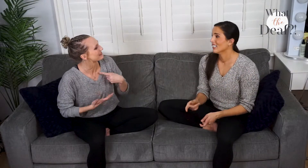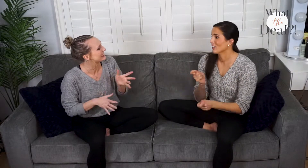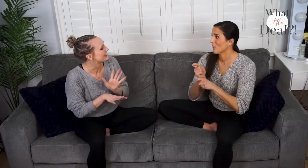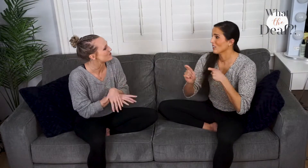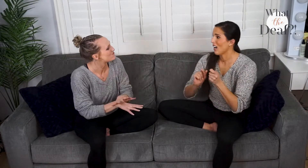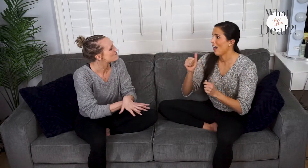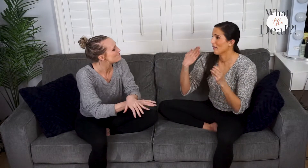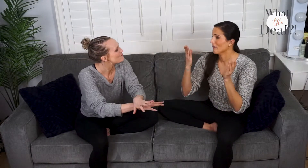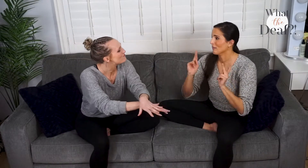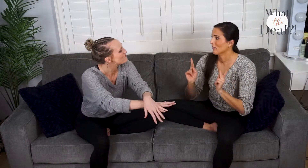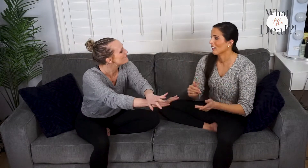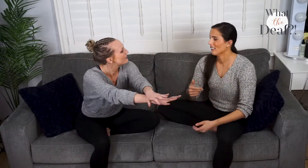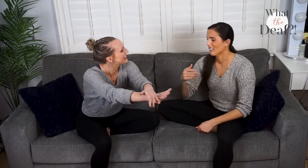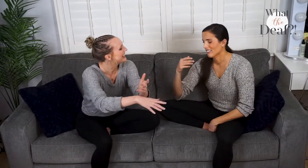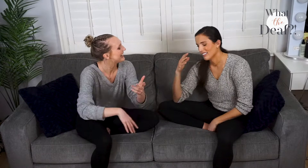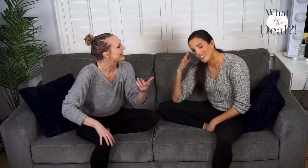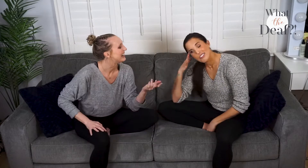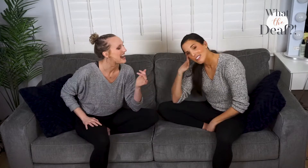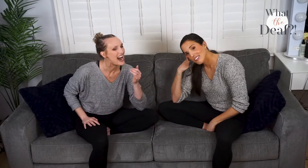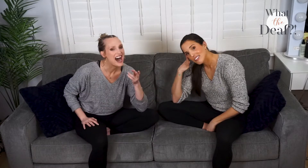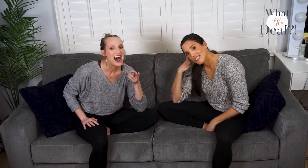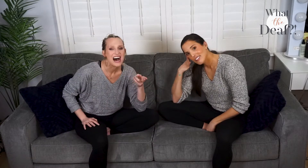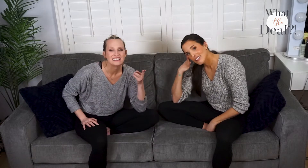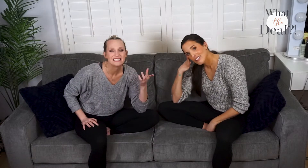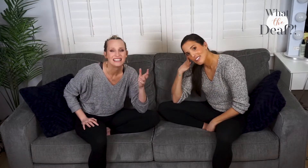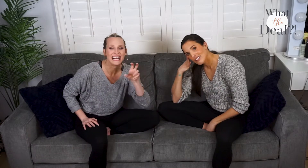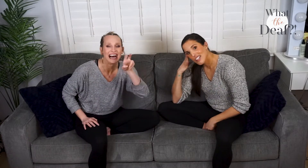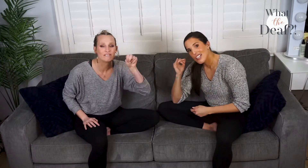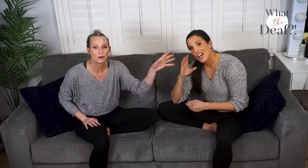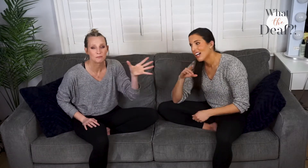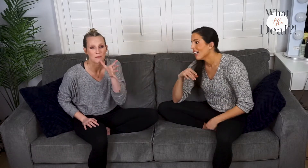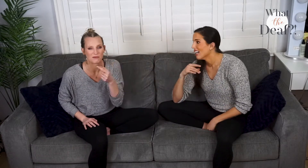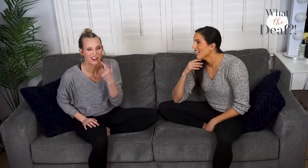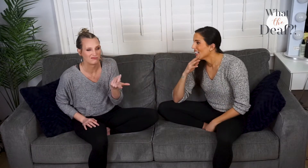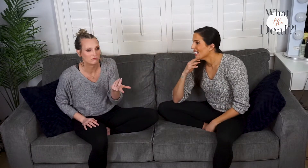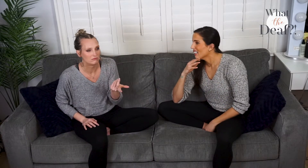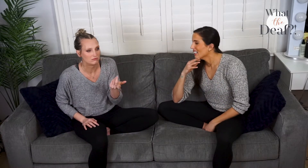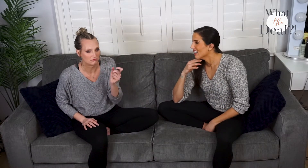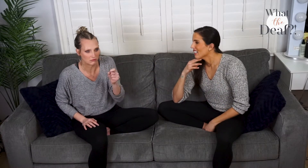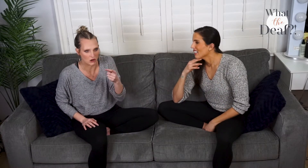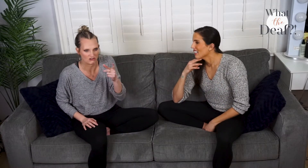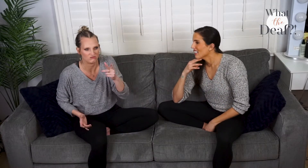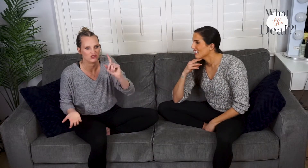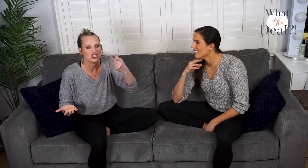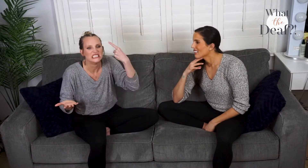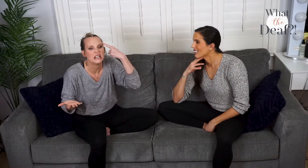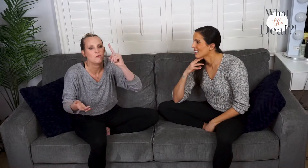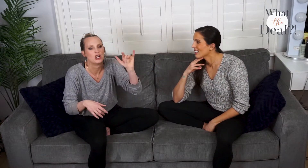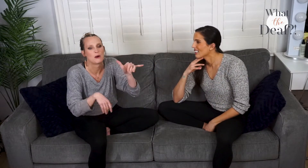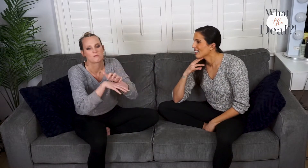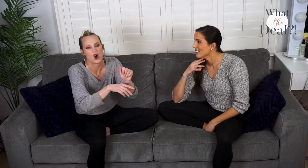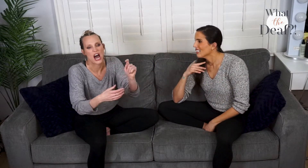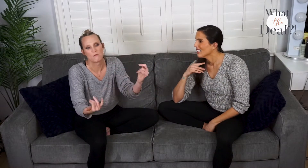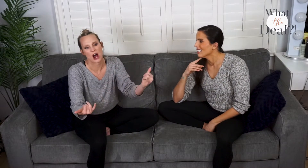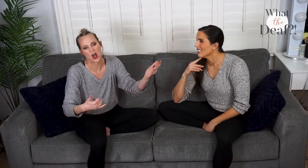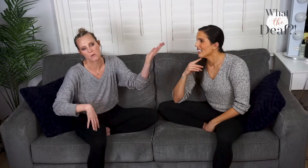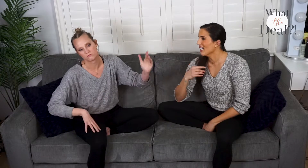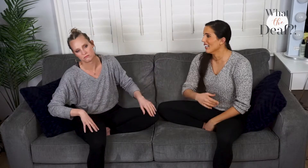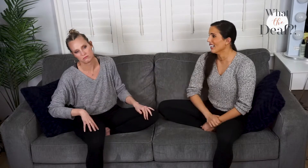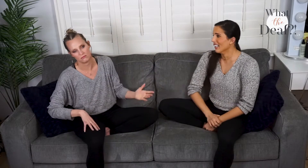Nobody killed me today. And the spider can torture other people. Like honestly, even Sarah's mom was like, "Can you-- just just think where the spider's at right now?"